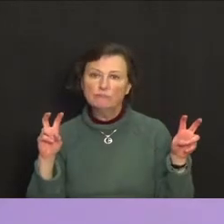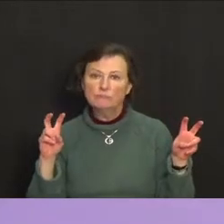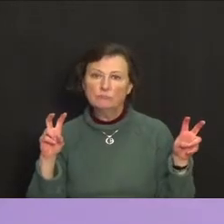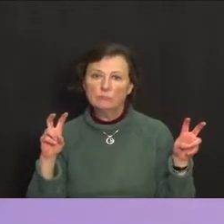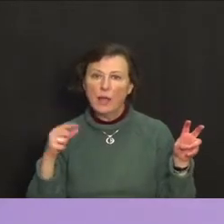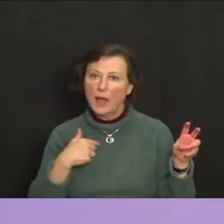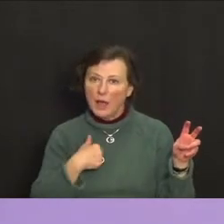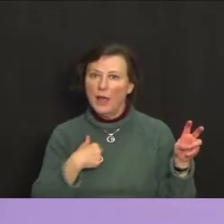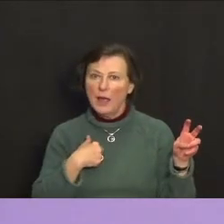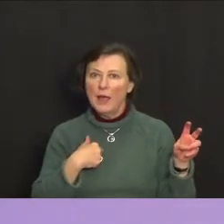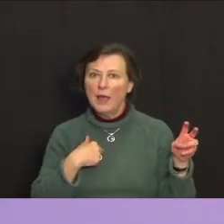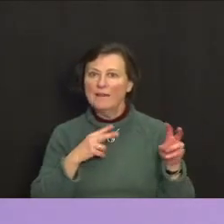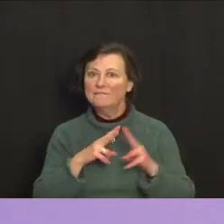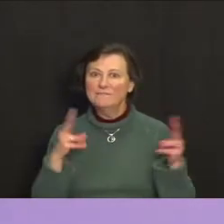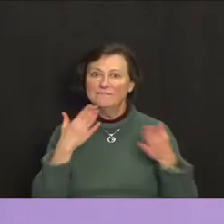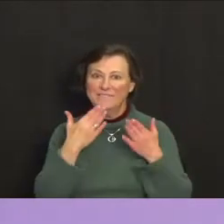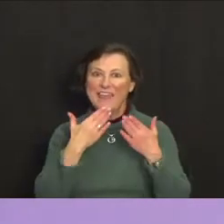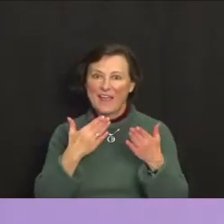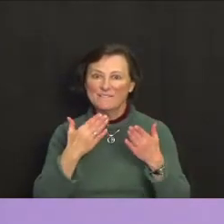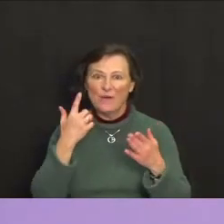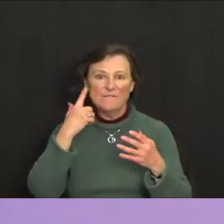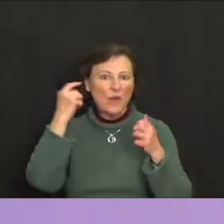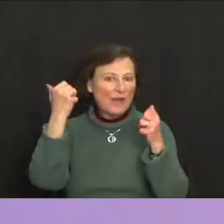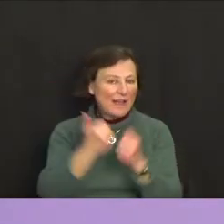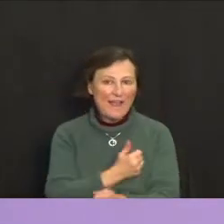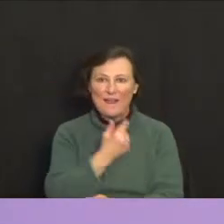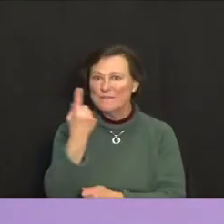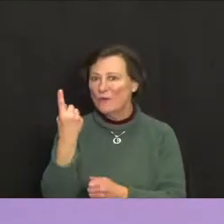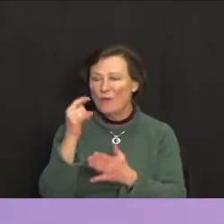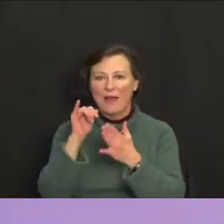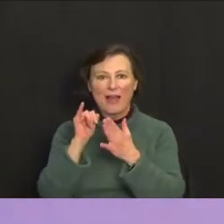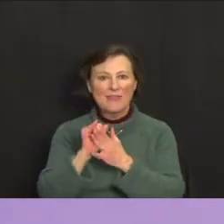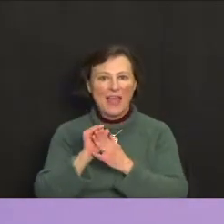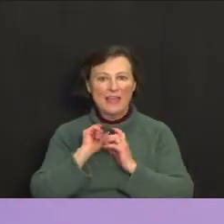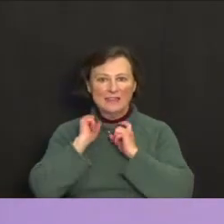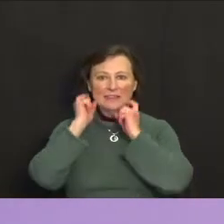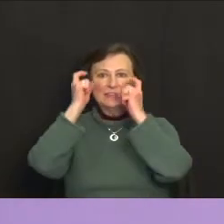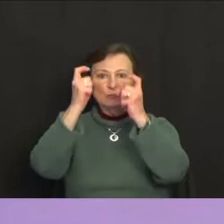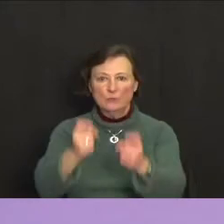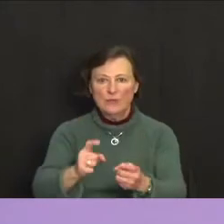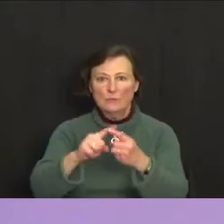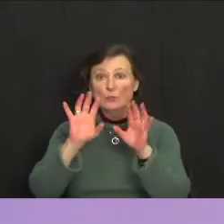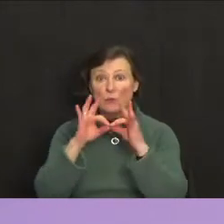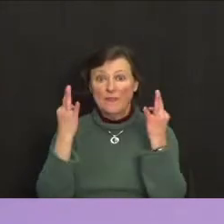I am thankful for everyone that contributed to the Family Promise program.